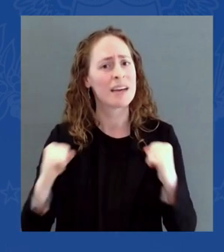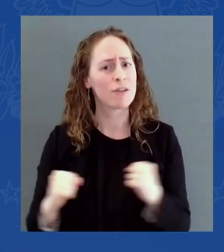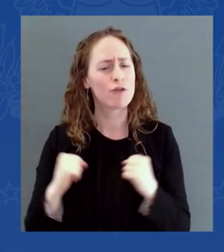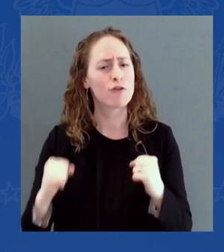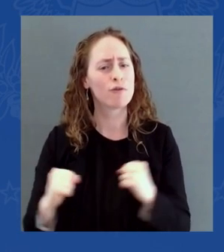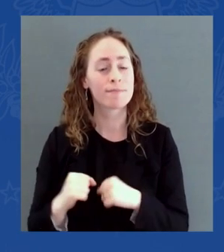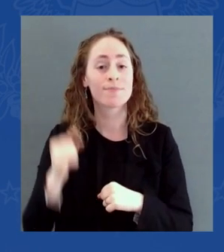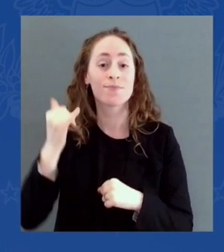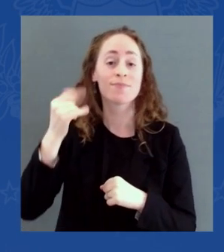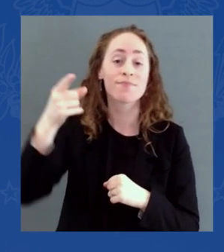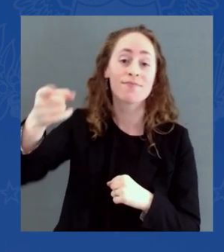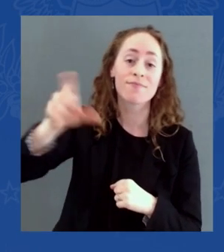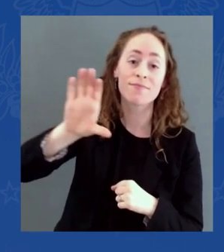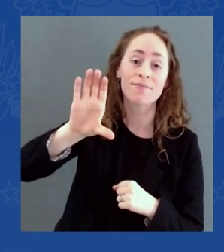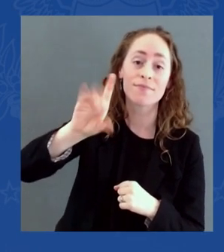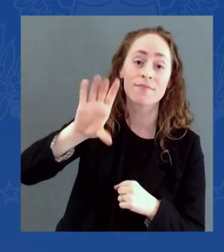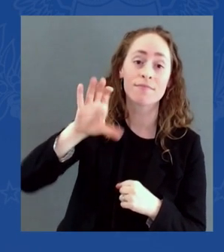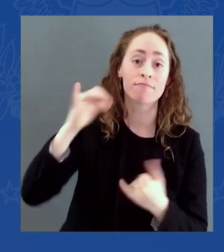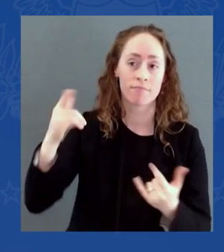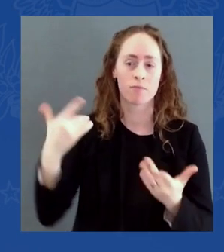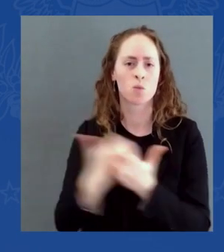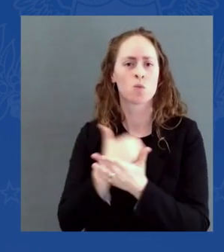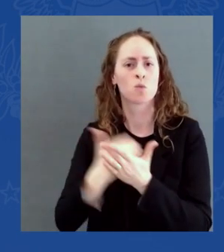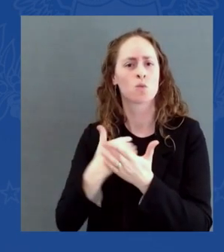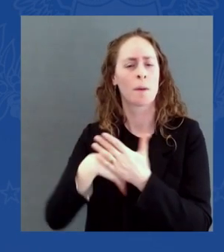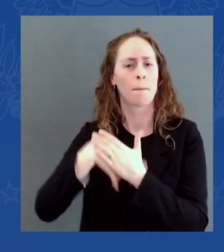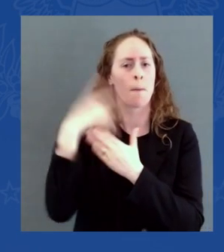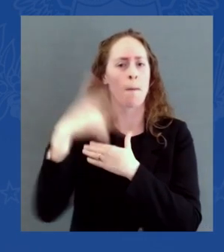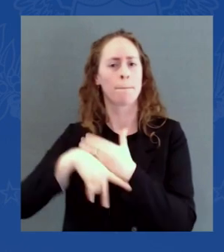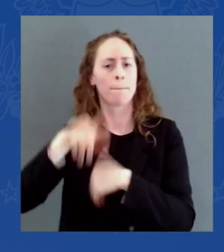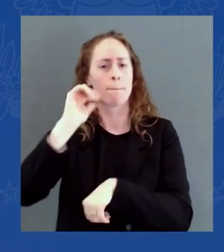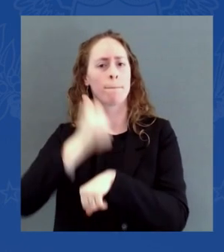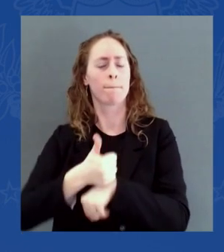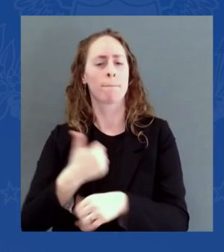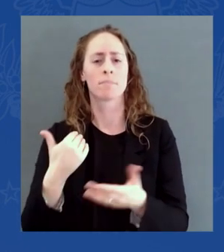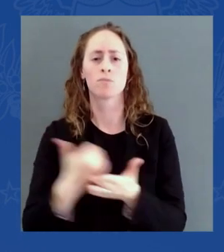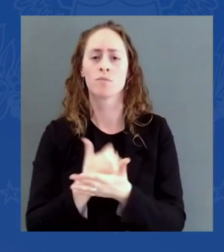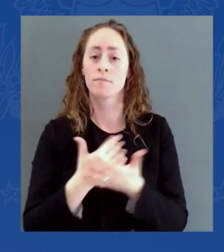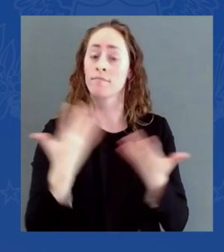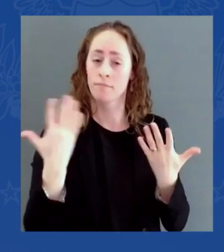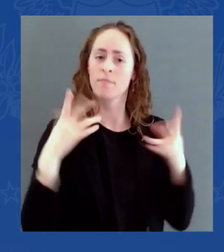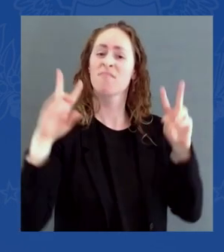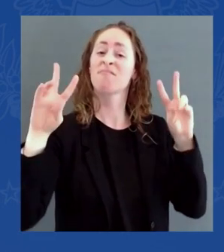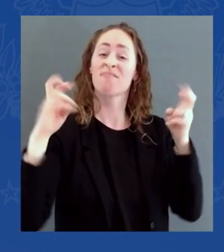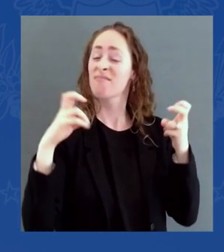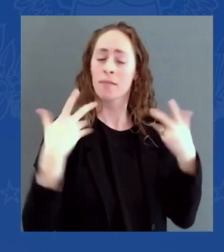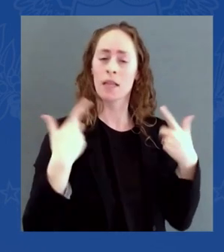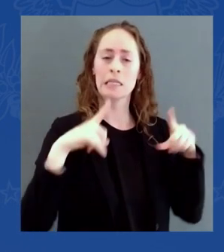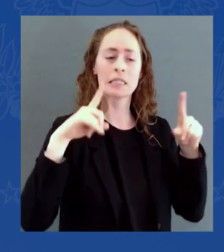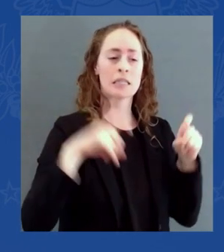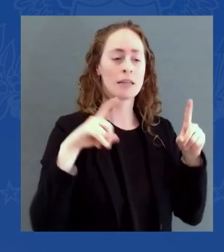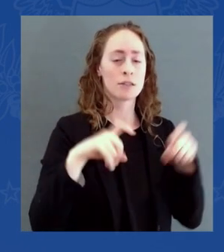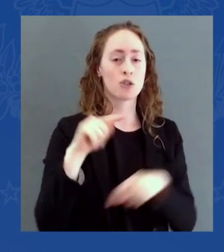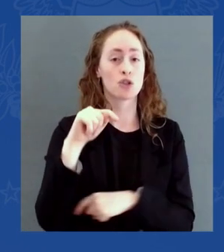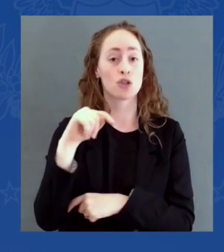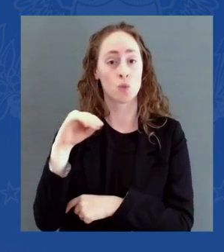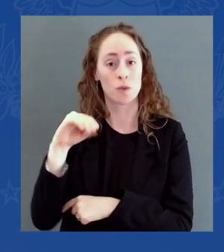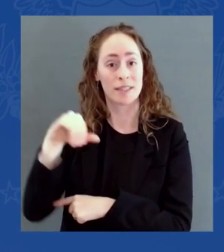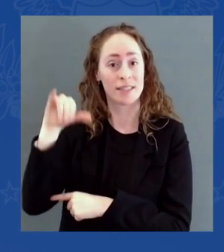"test to stay" policies, which would allow students to stay in the classroom and be tested frequently when a positive case